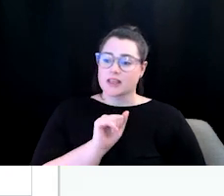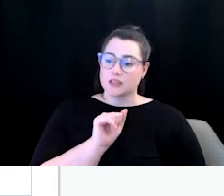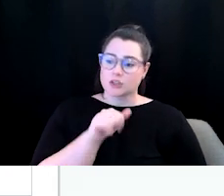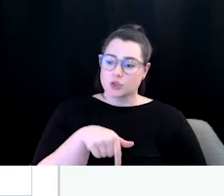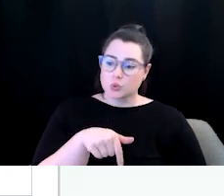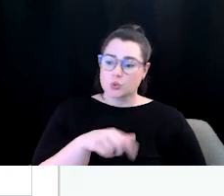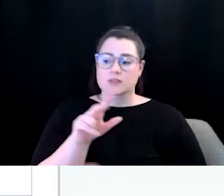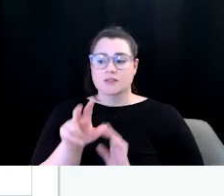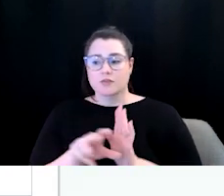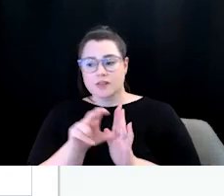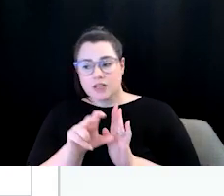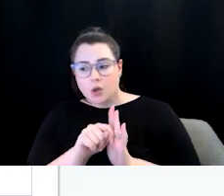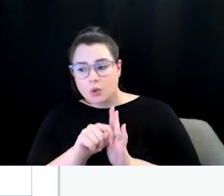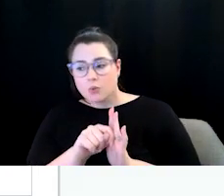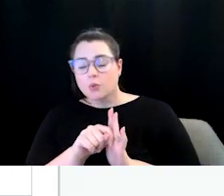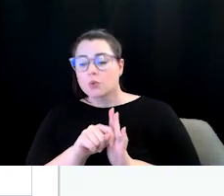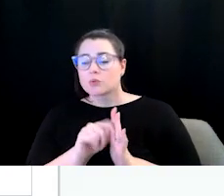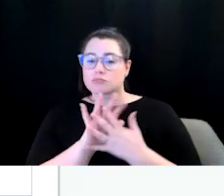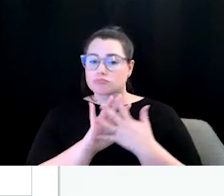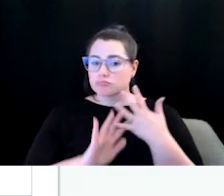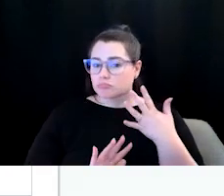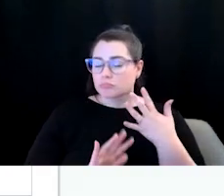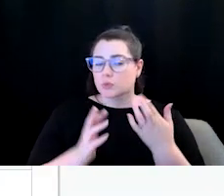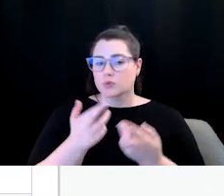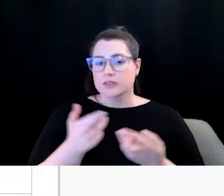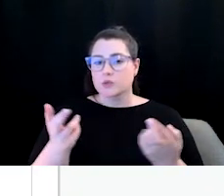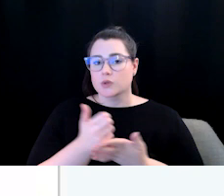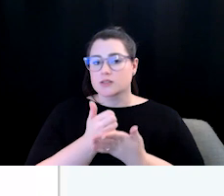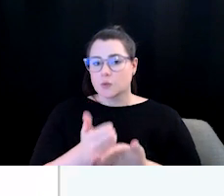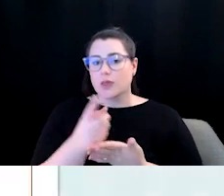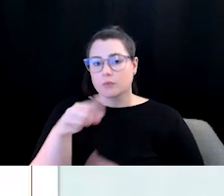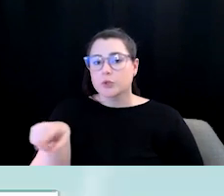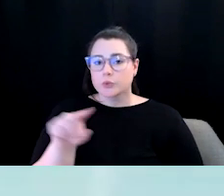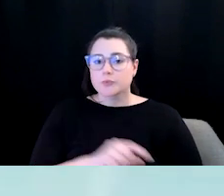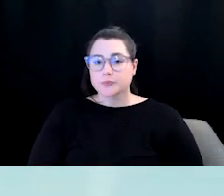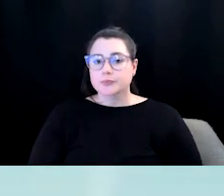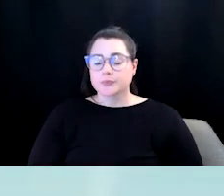There's a whole slew of resources to help you navigate this system.